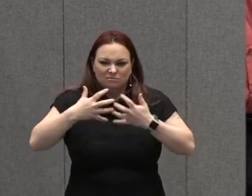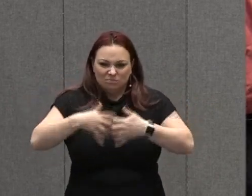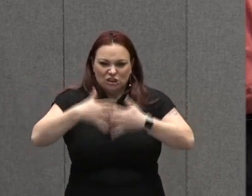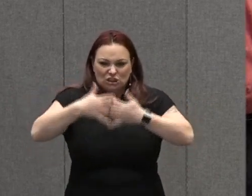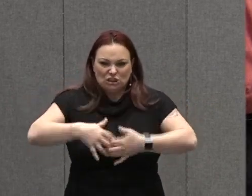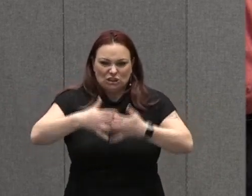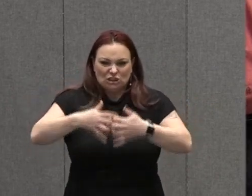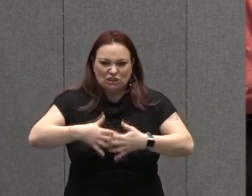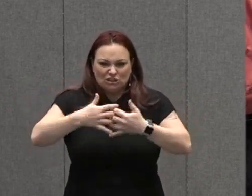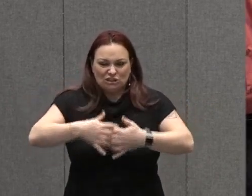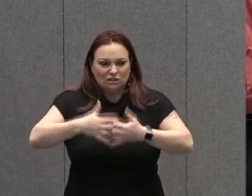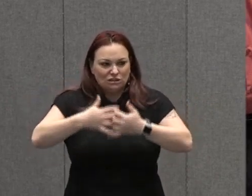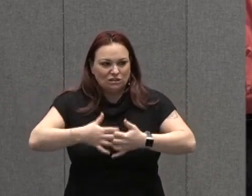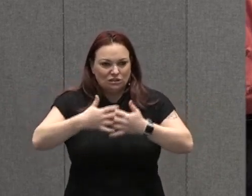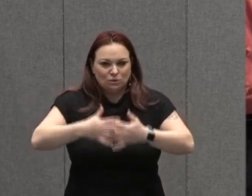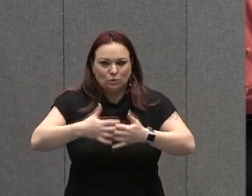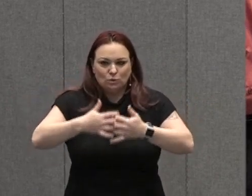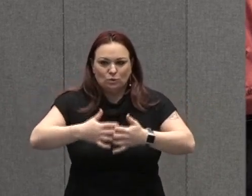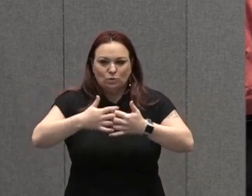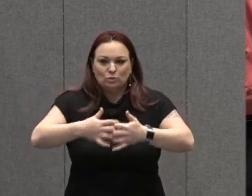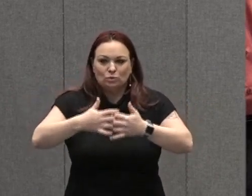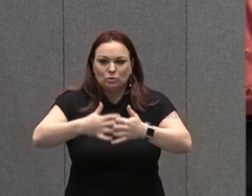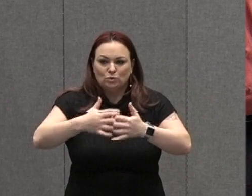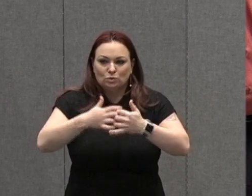It goes like this z-z-z-z-z-zzzzzzoooooommmm.